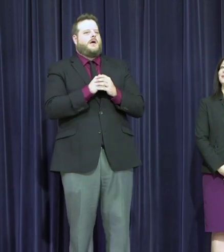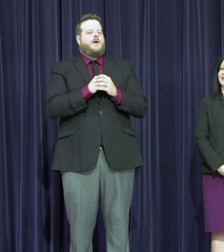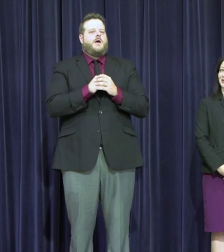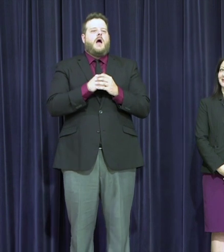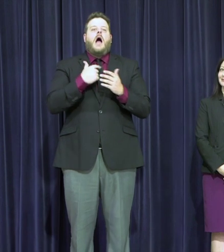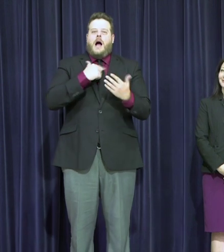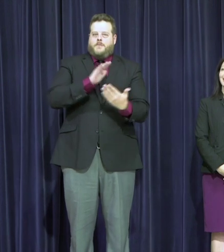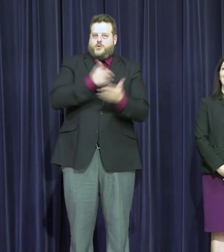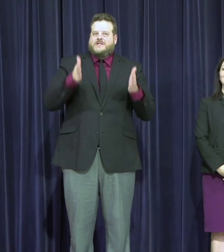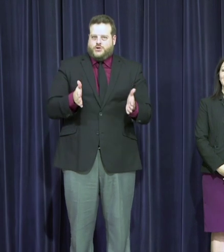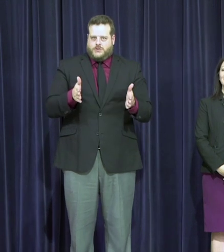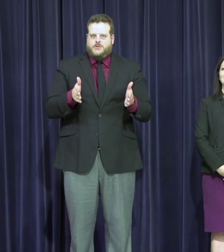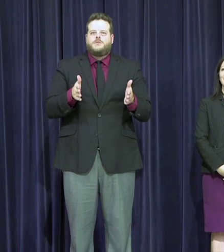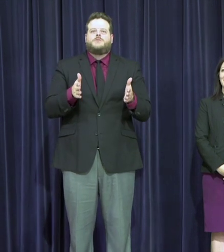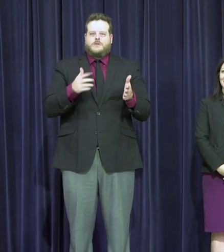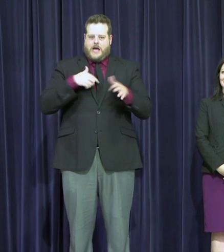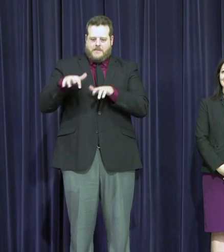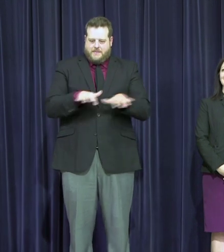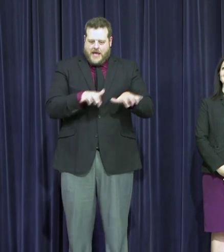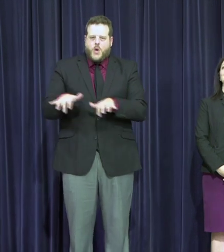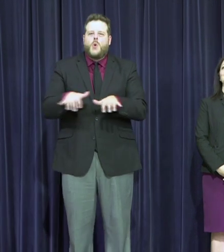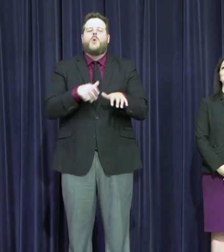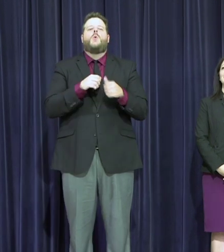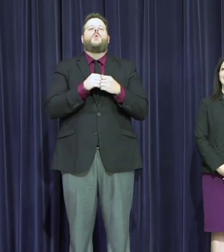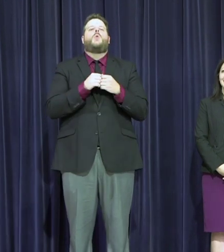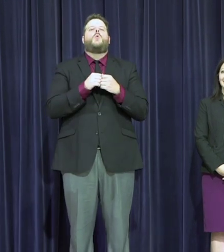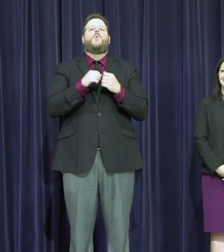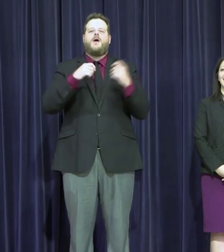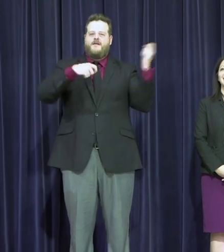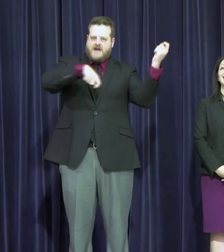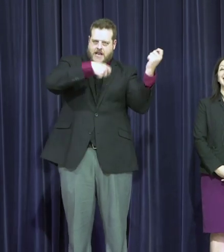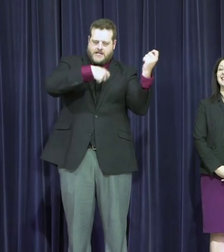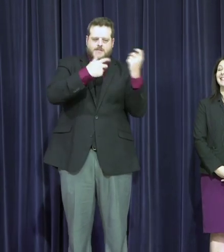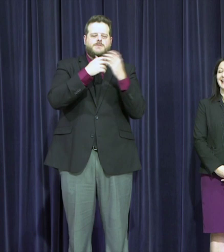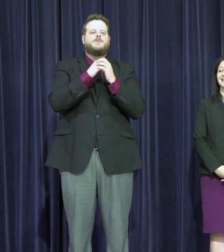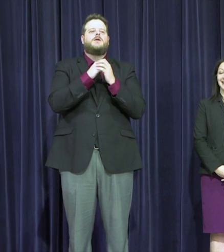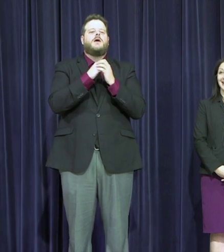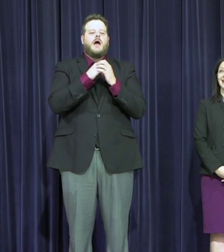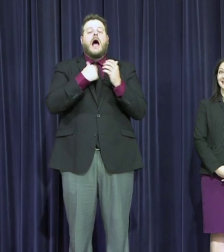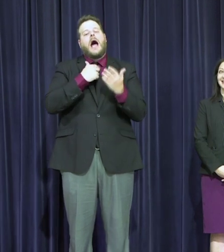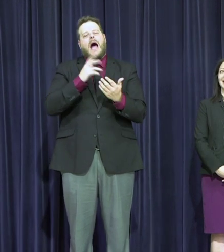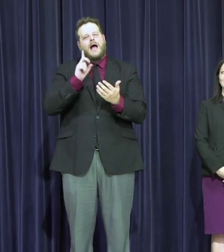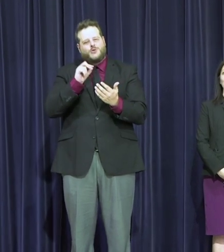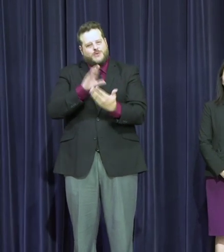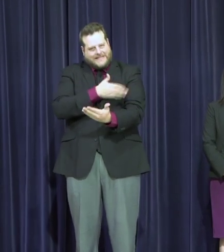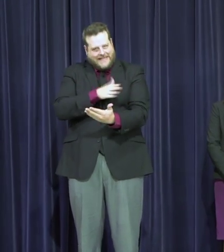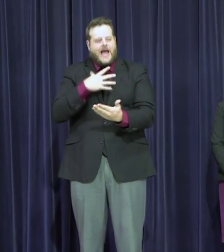I'm a musician. I play piano and violin. I sing. I like to sing.